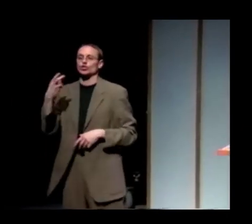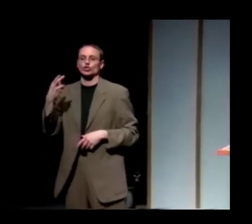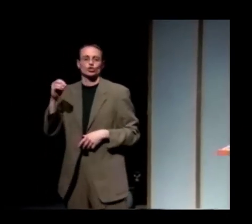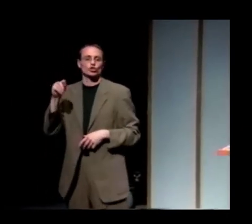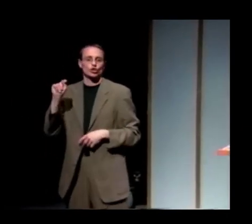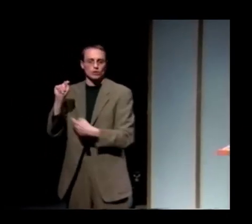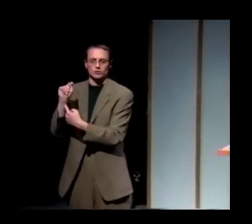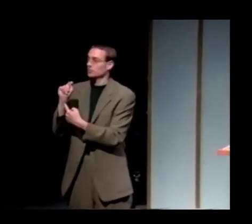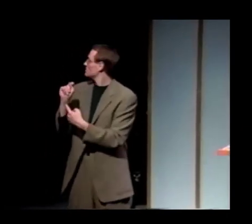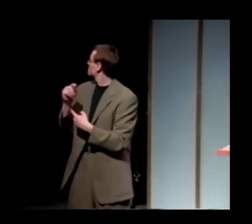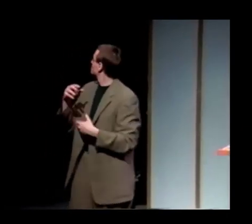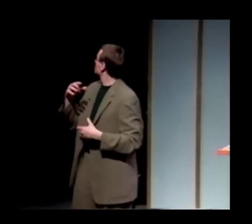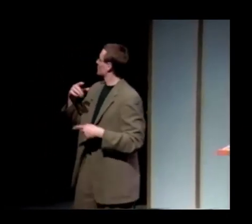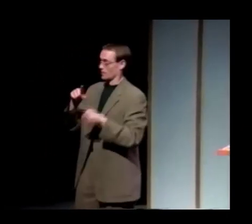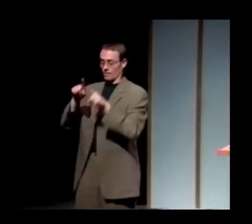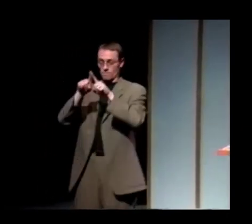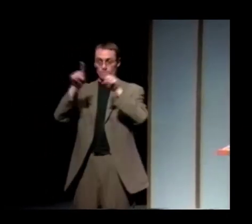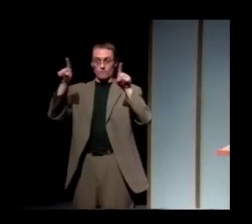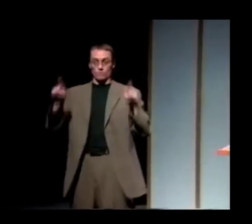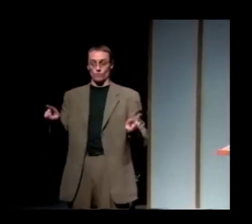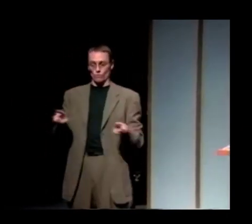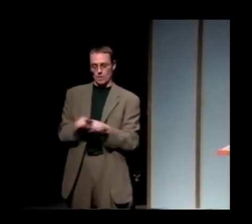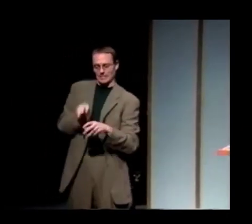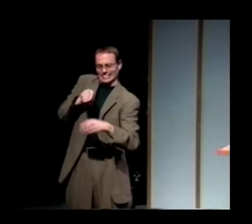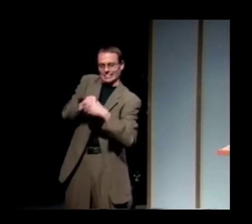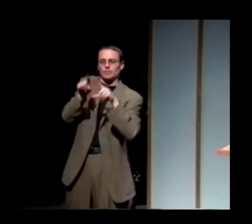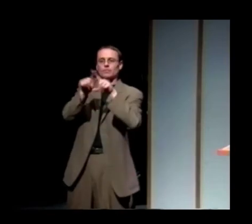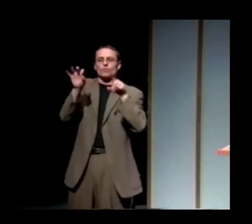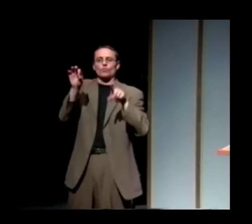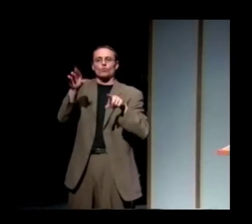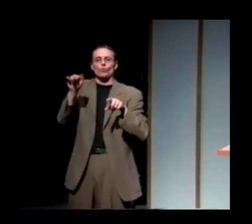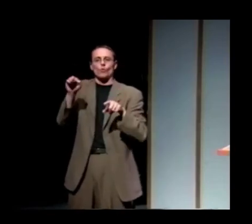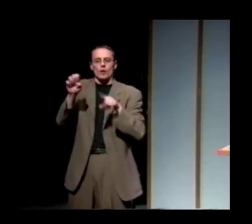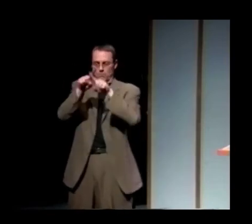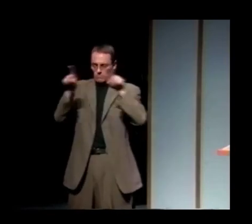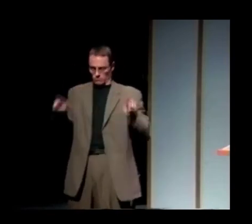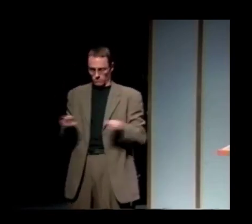IN THE MOVIES, THE CINEMATIC PARTS ARE THE SHOT.